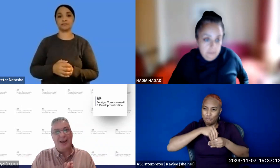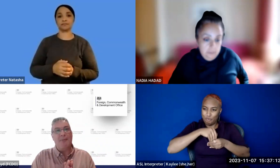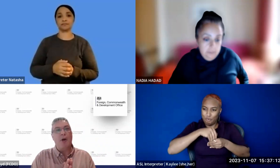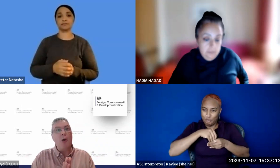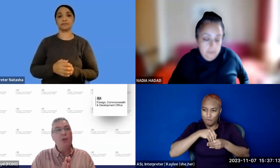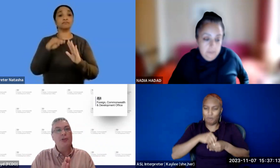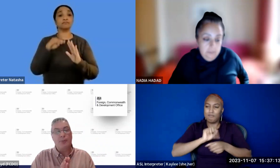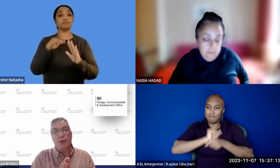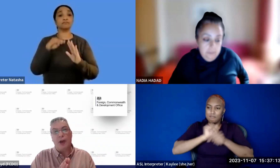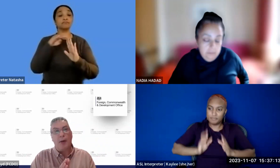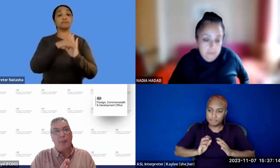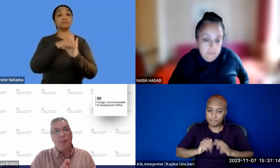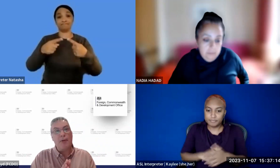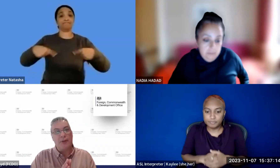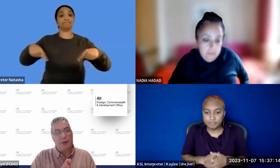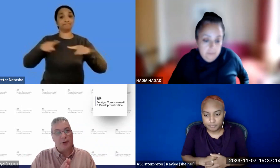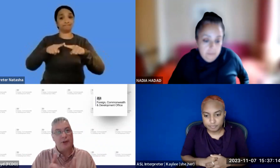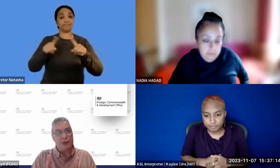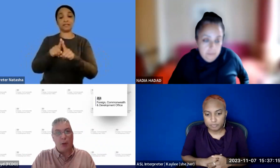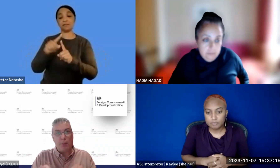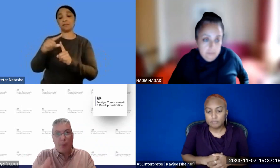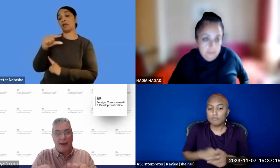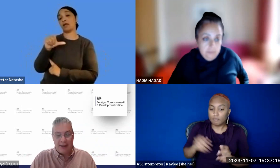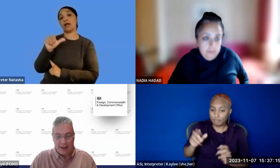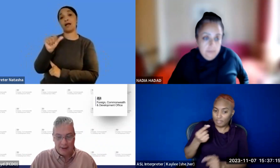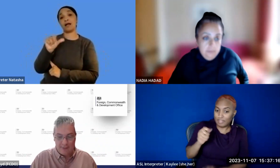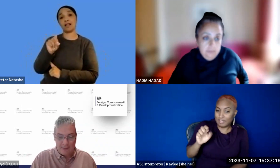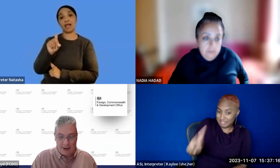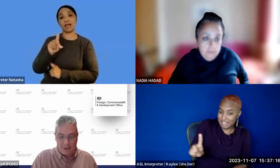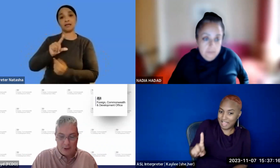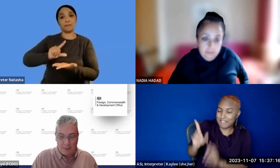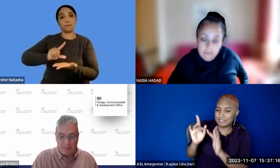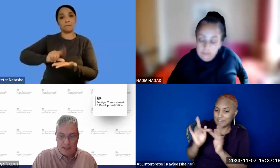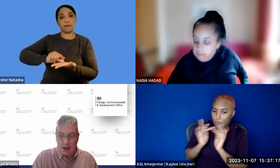has generously put it up, so I'll put up the link later on.